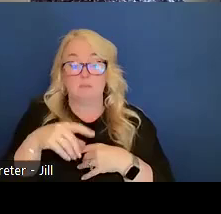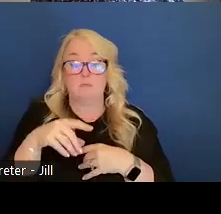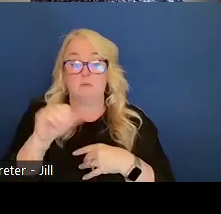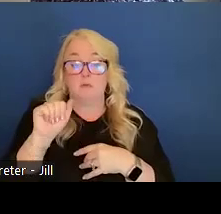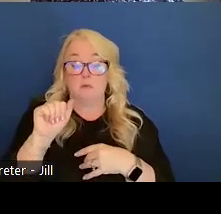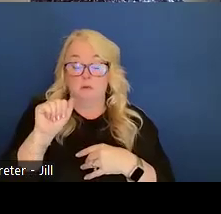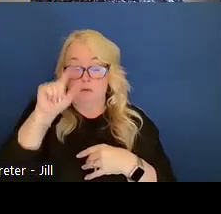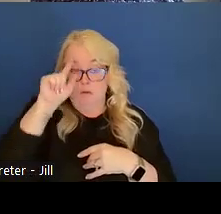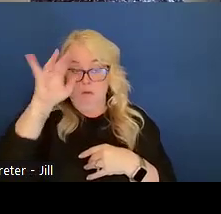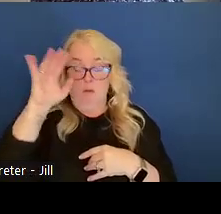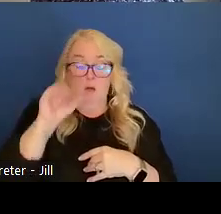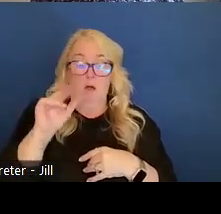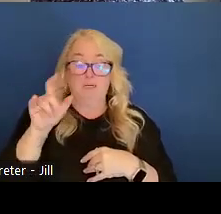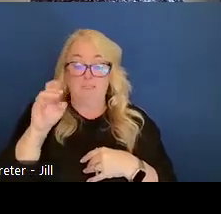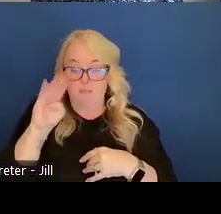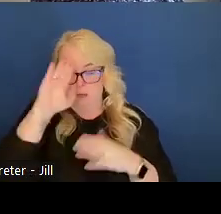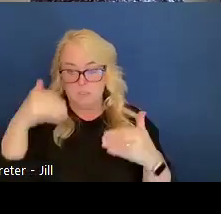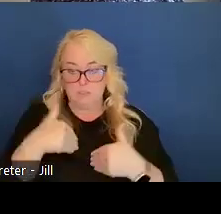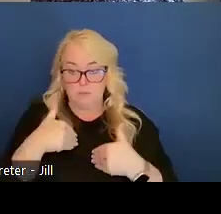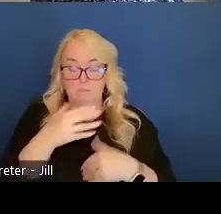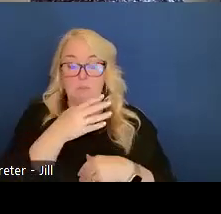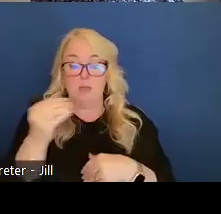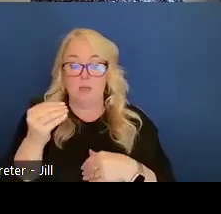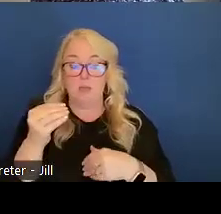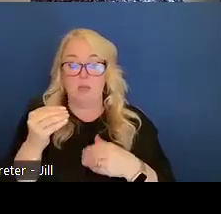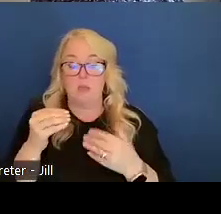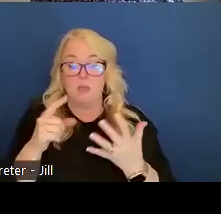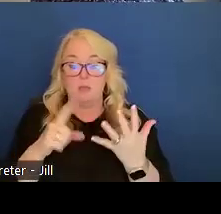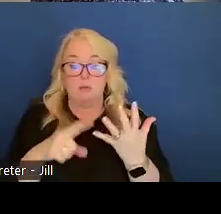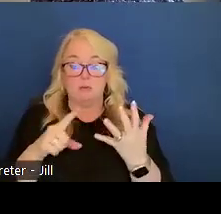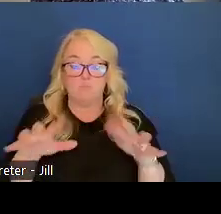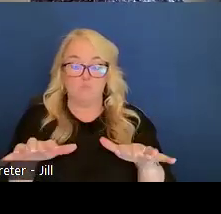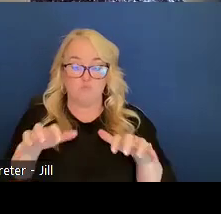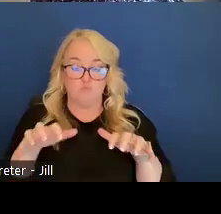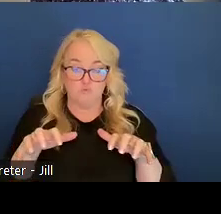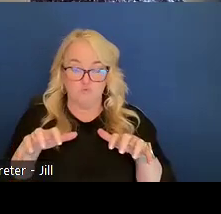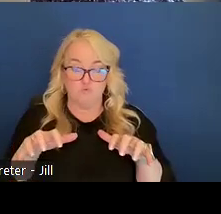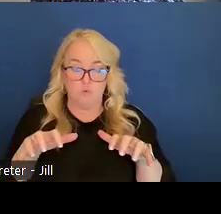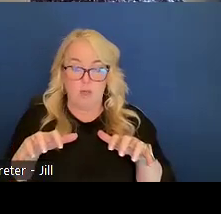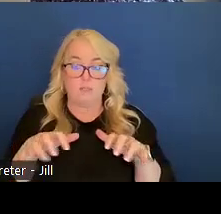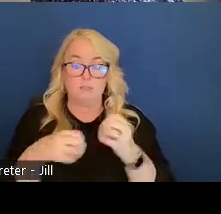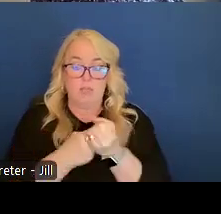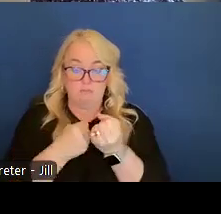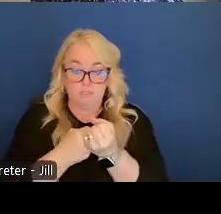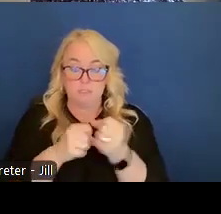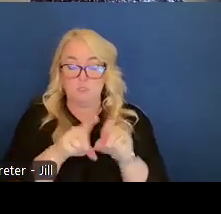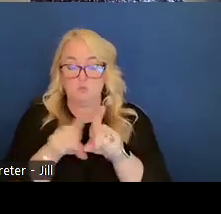advocacy, and paralysis advocacy, as well as